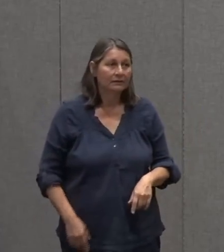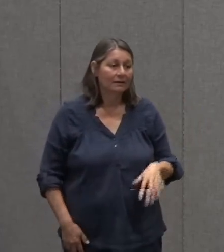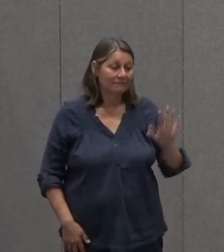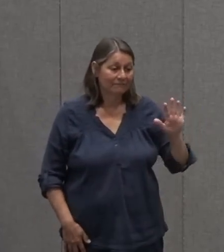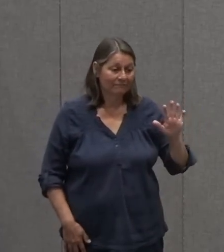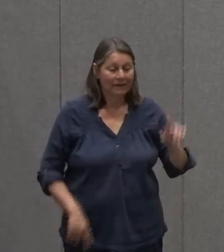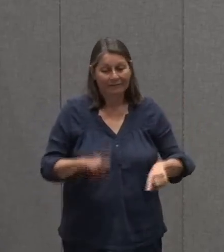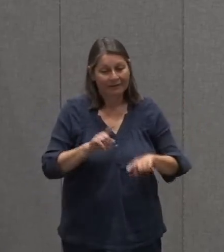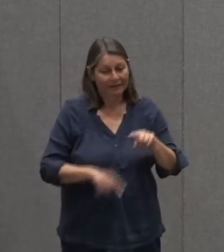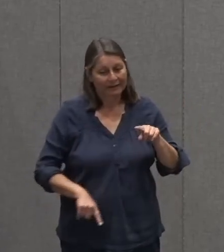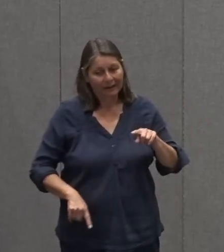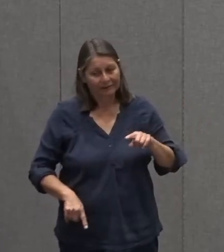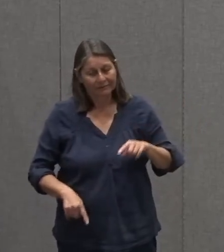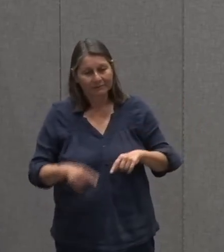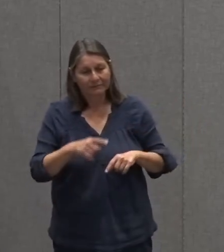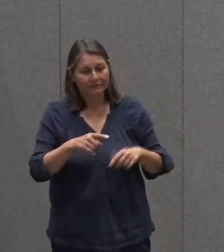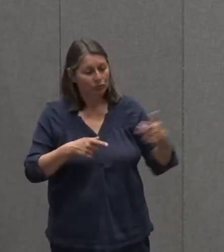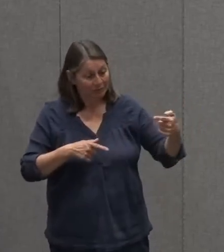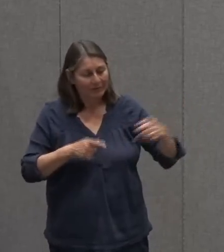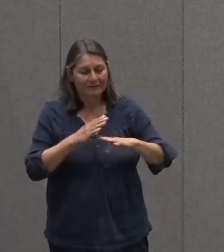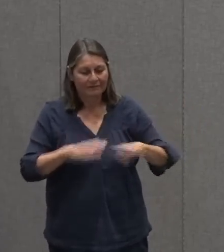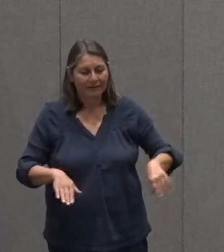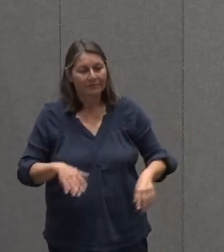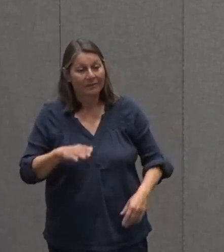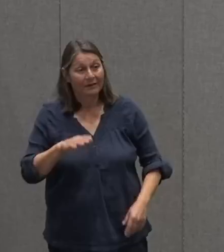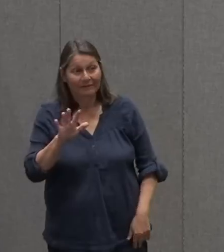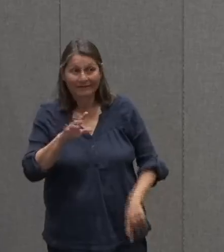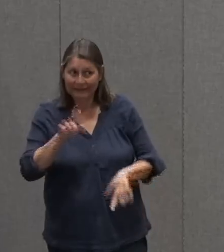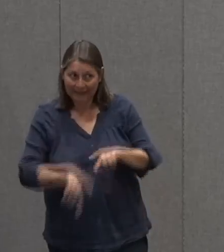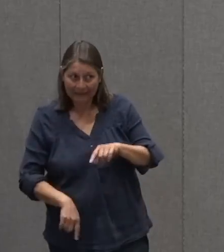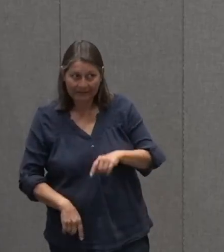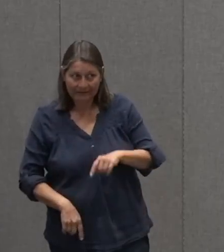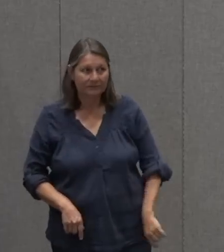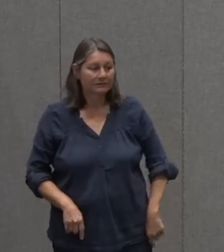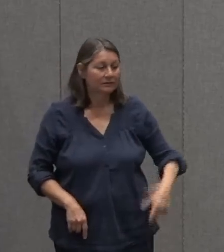Also six does not go into it because six times three is 18.